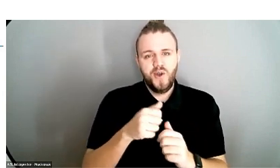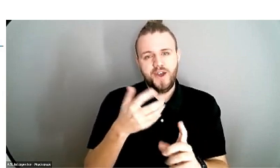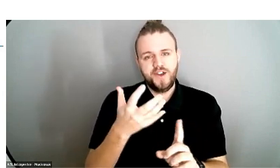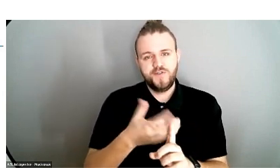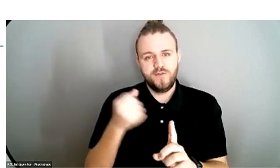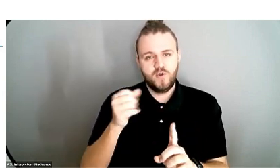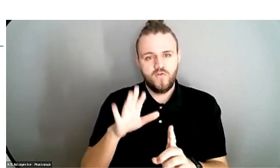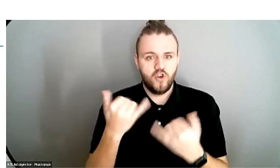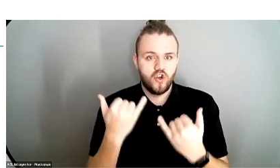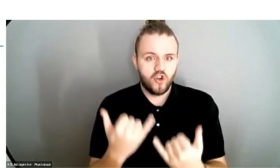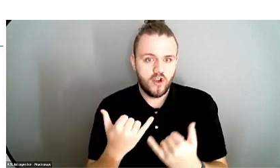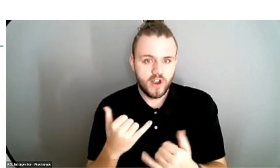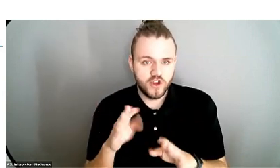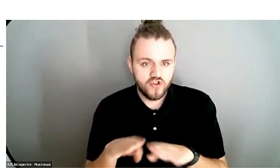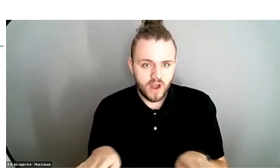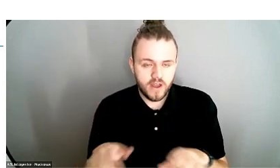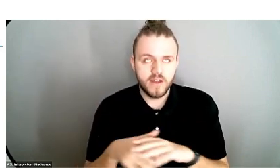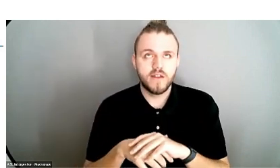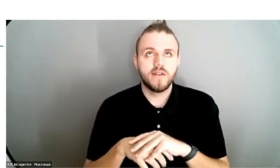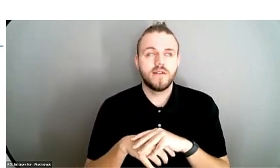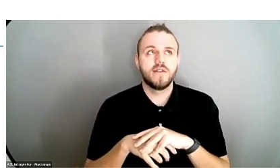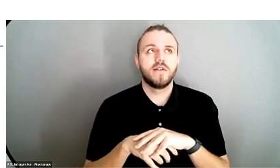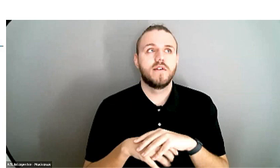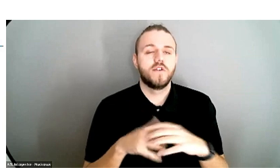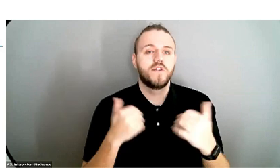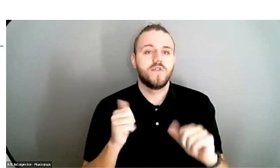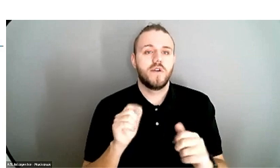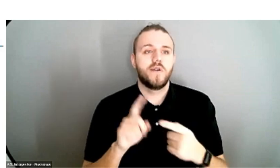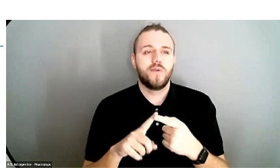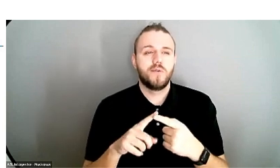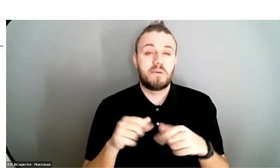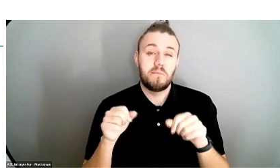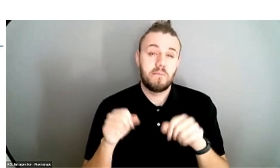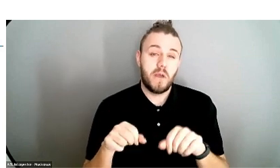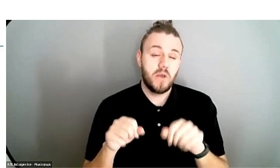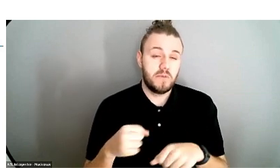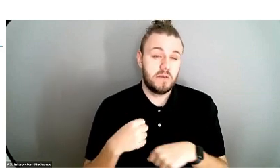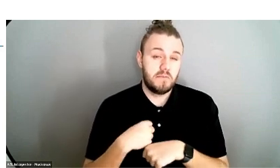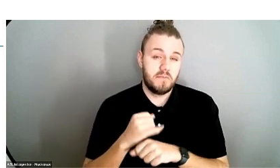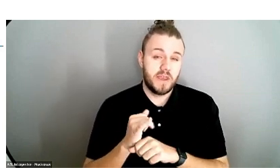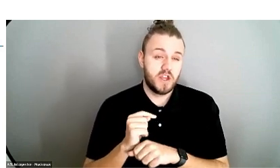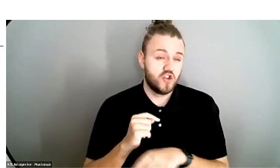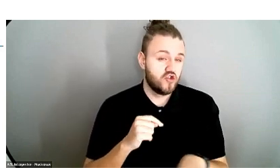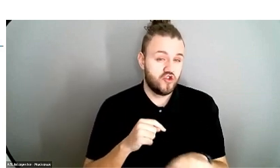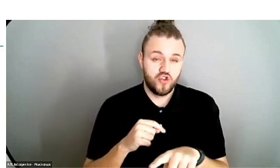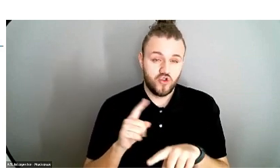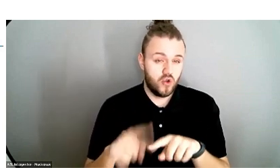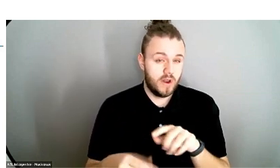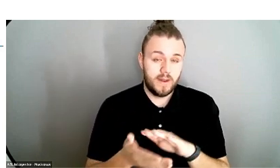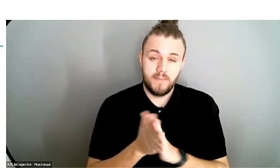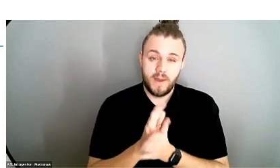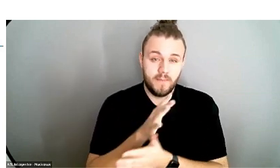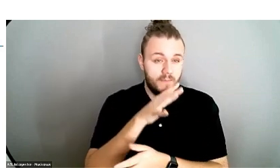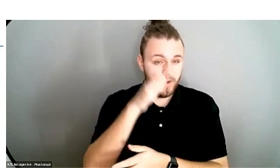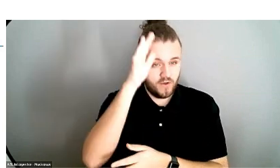tried to possibly make it so that she couldn't parent this child.